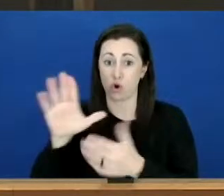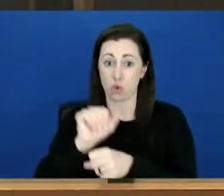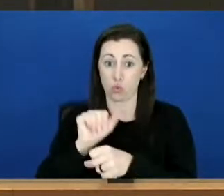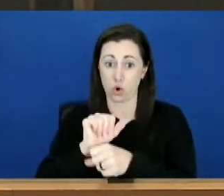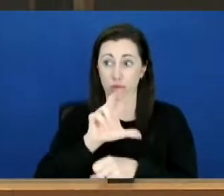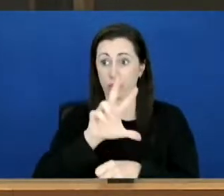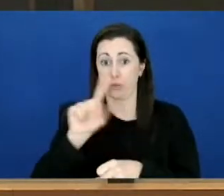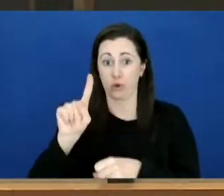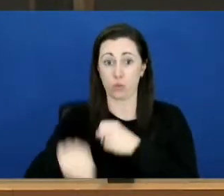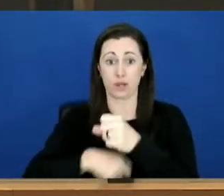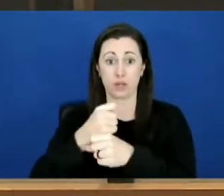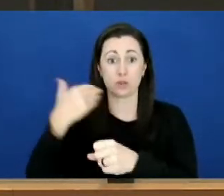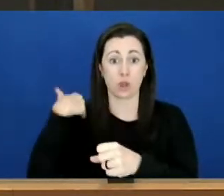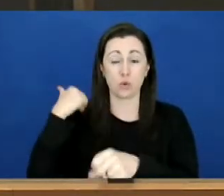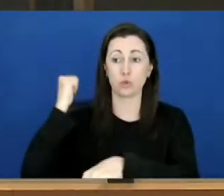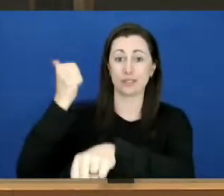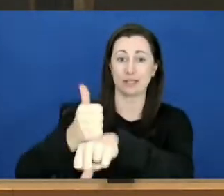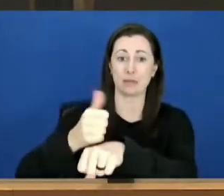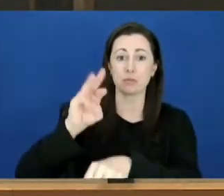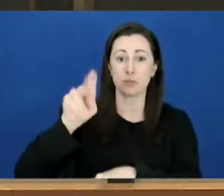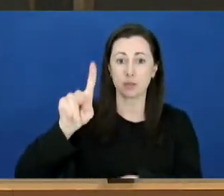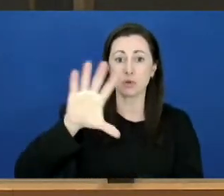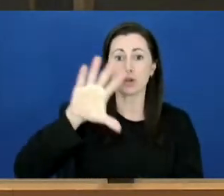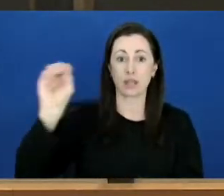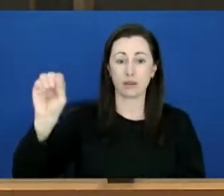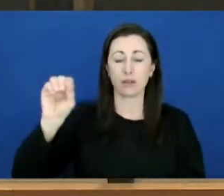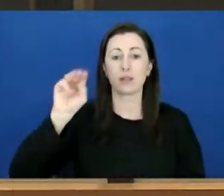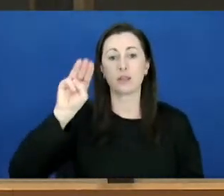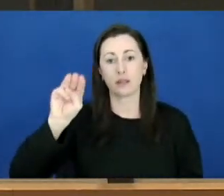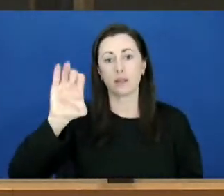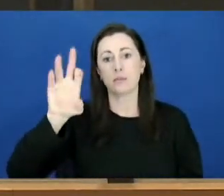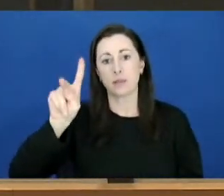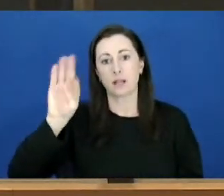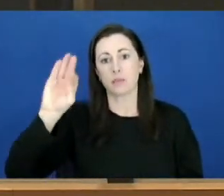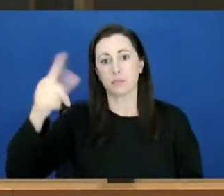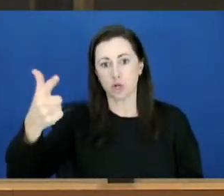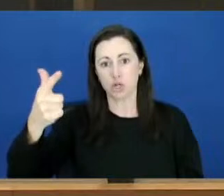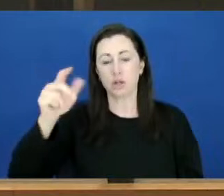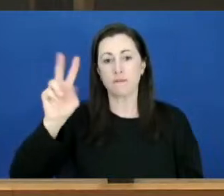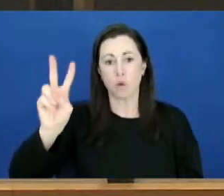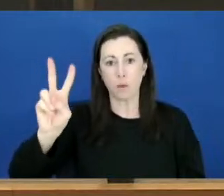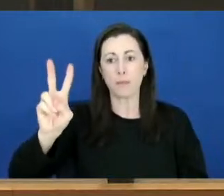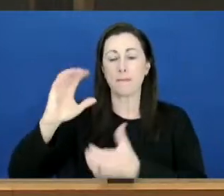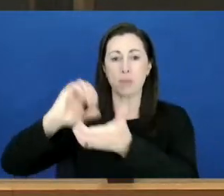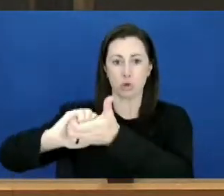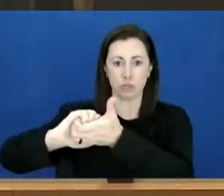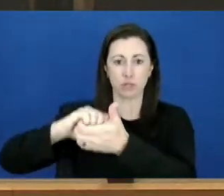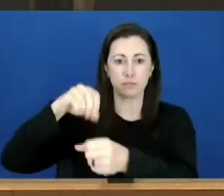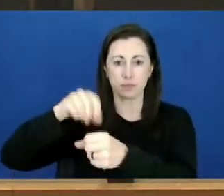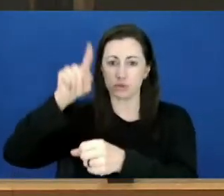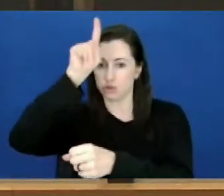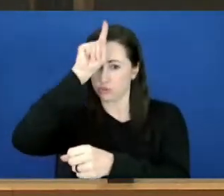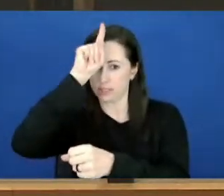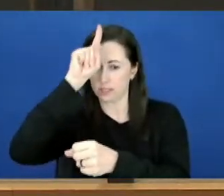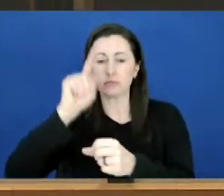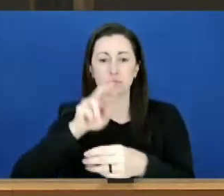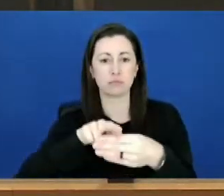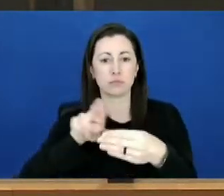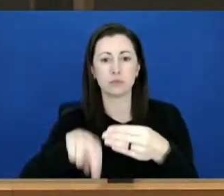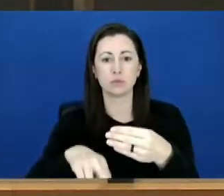HER FOR HER WORK, 30 YEARS AGO,